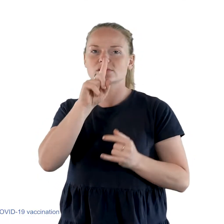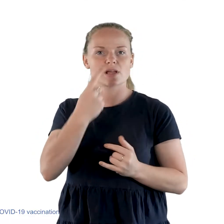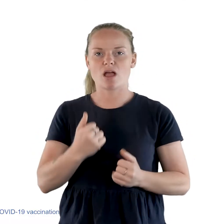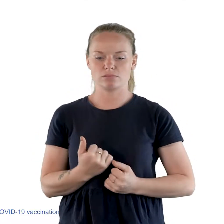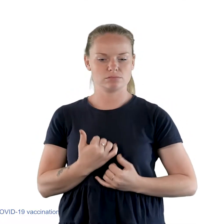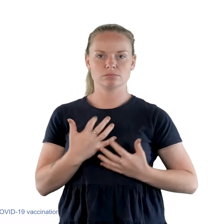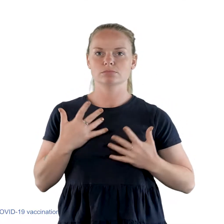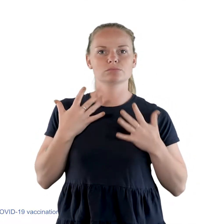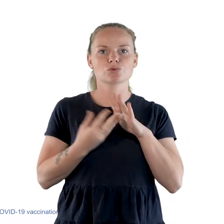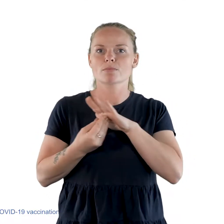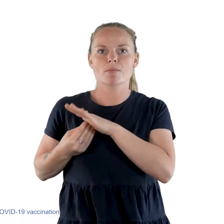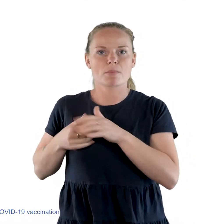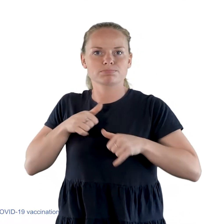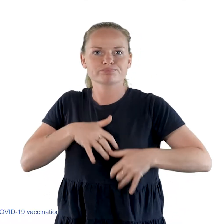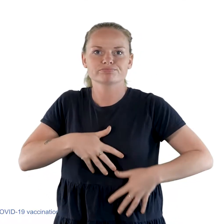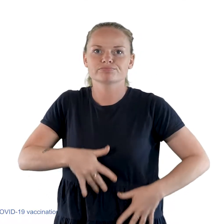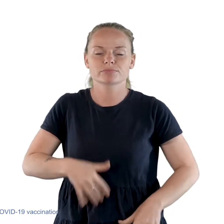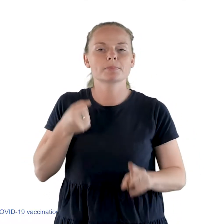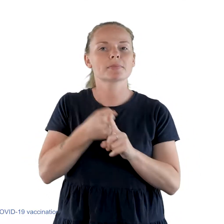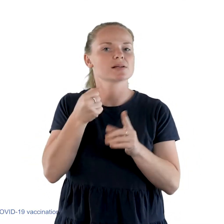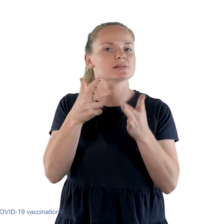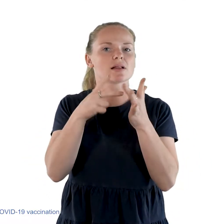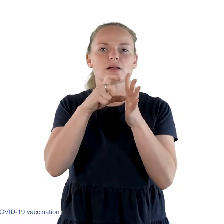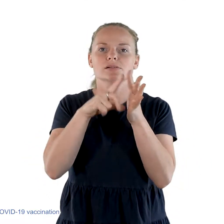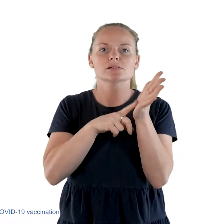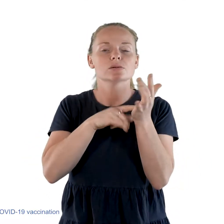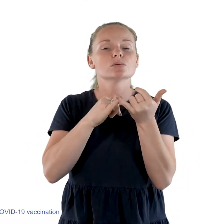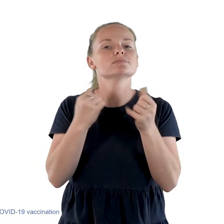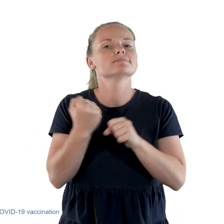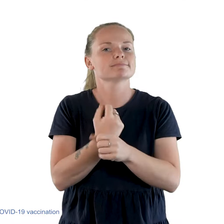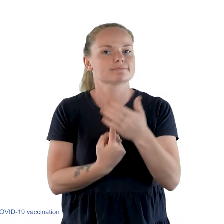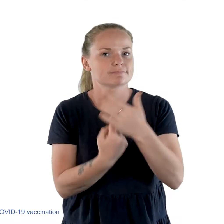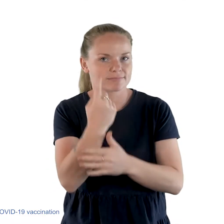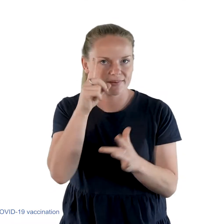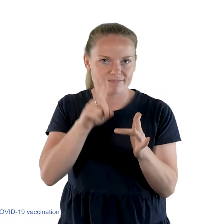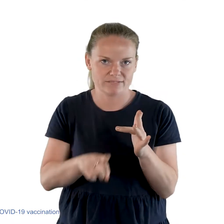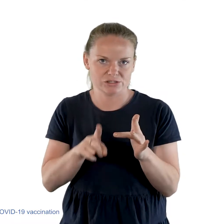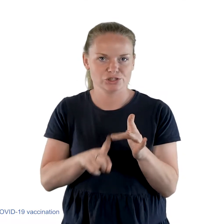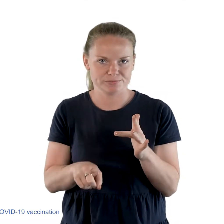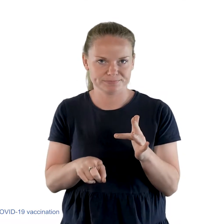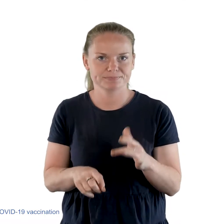This means it cannot spread to other cells and cause infection.